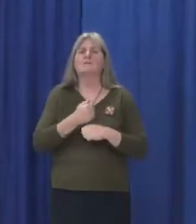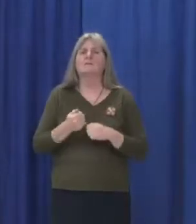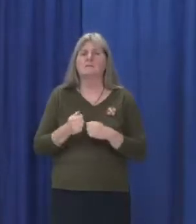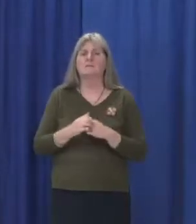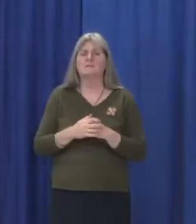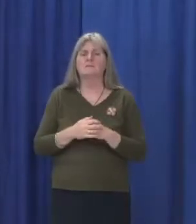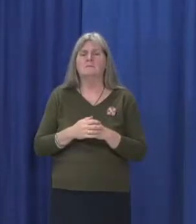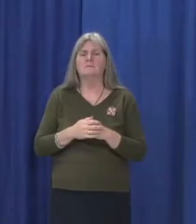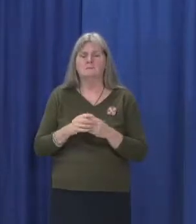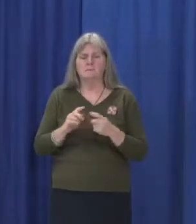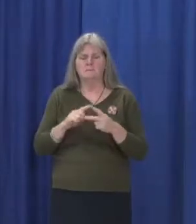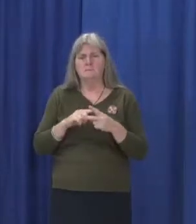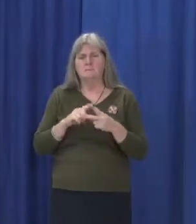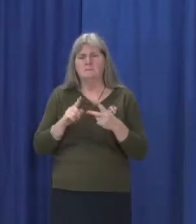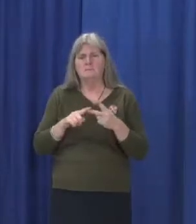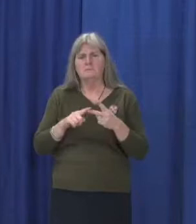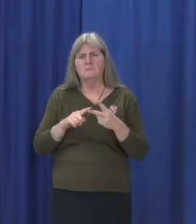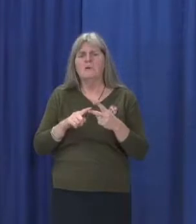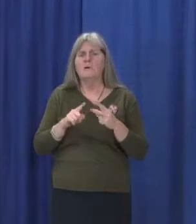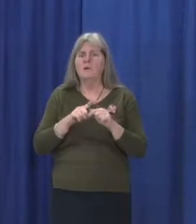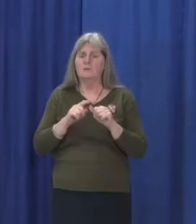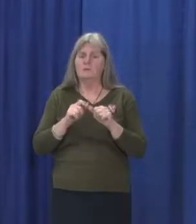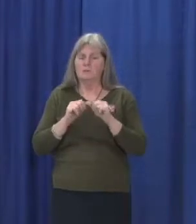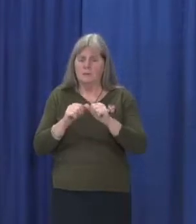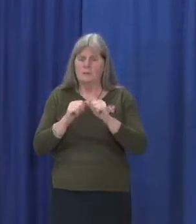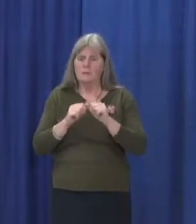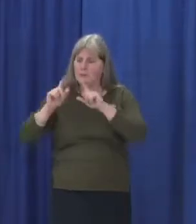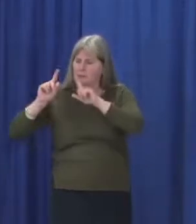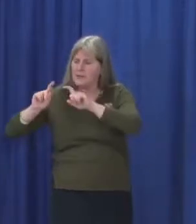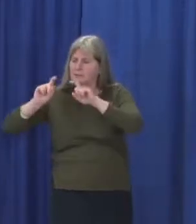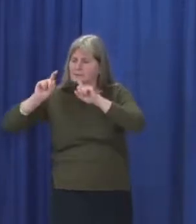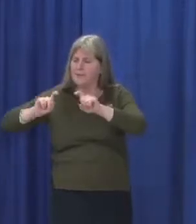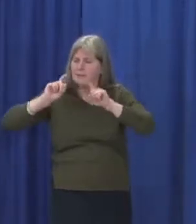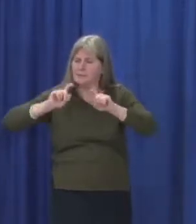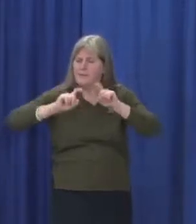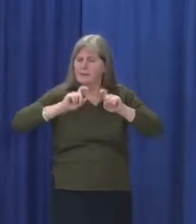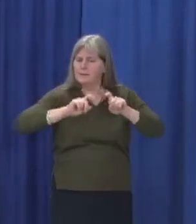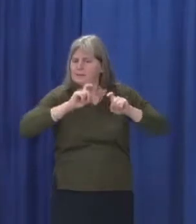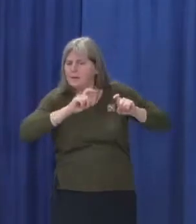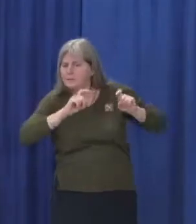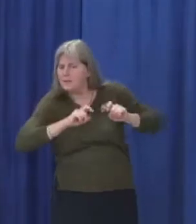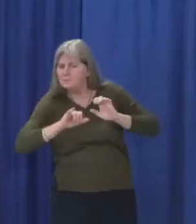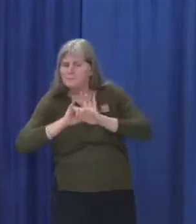through vaccinations. Continuing to test and find the